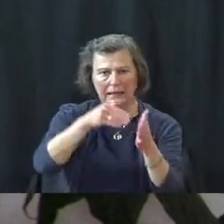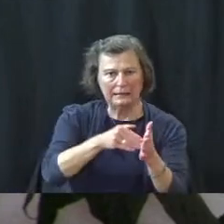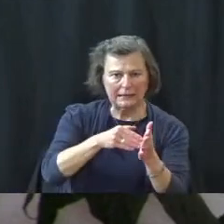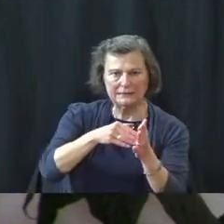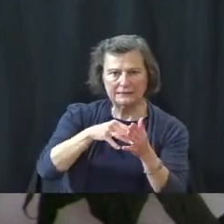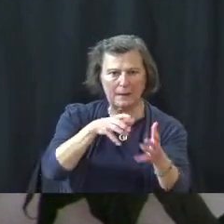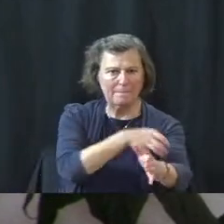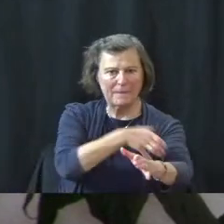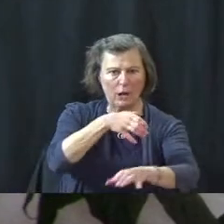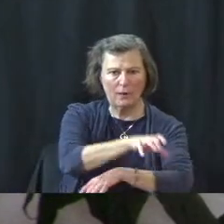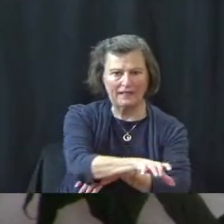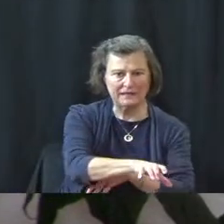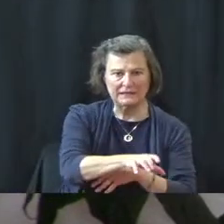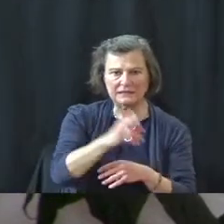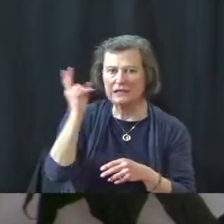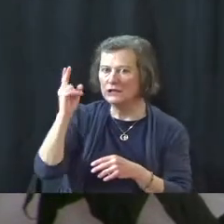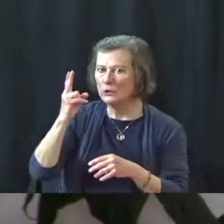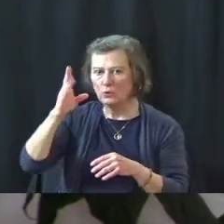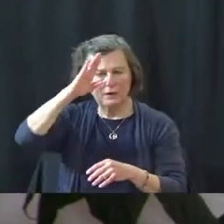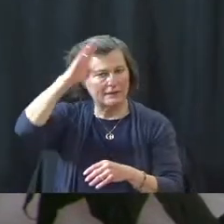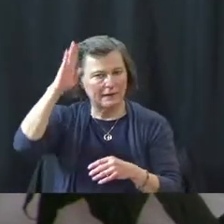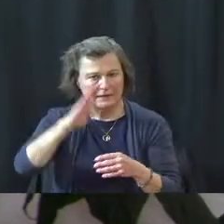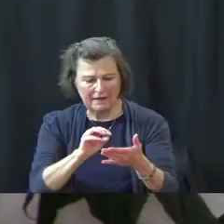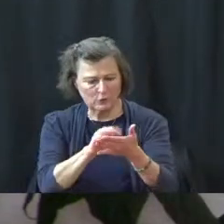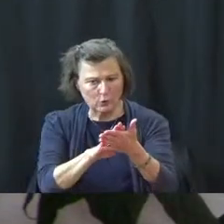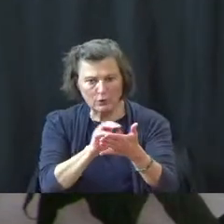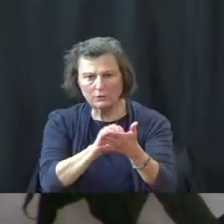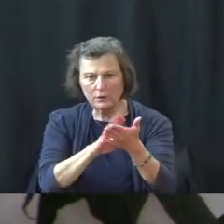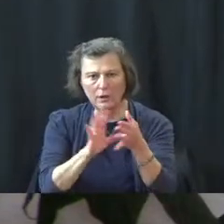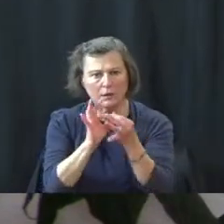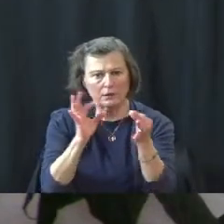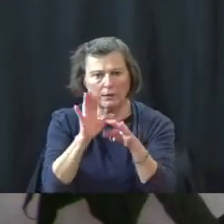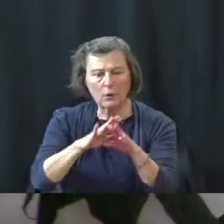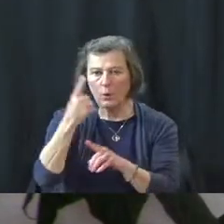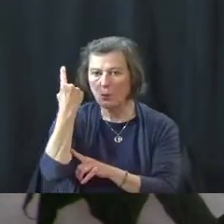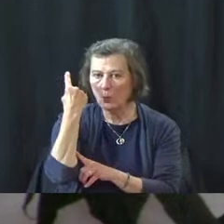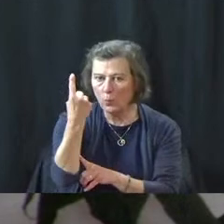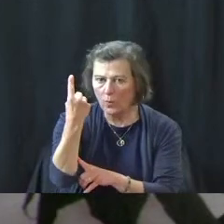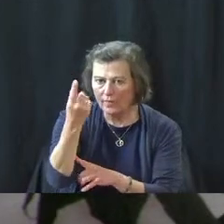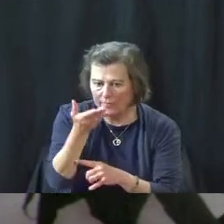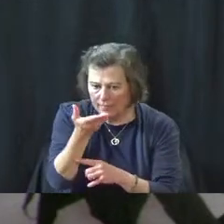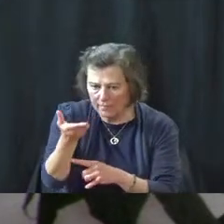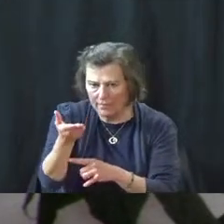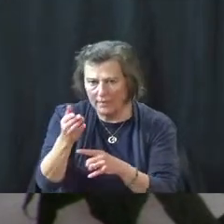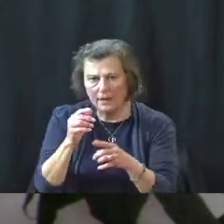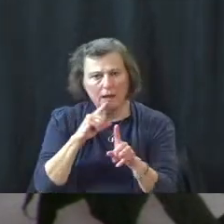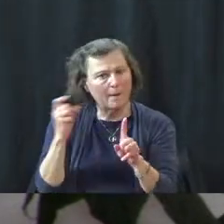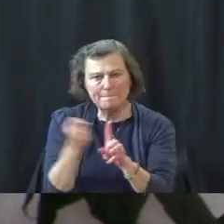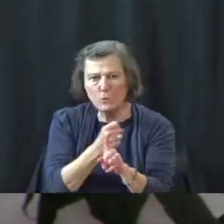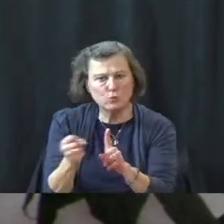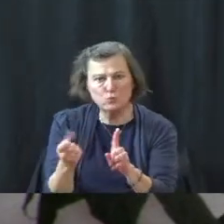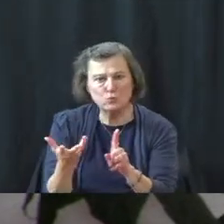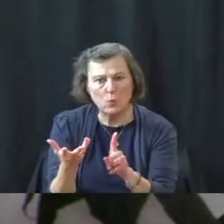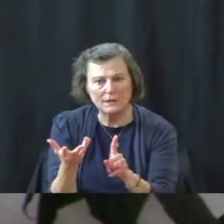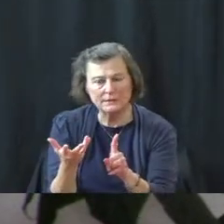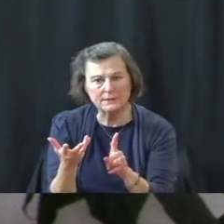seen fit to record and comment upon one particular instance of such an abuse, so it is left to